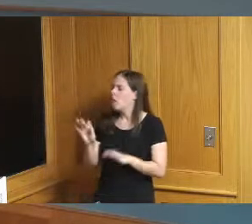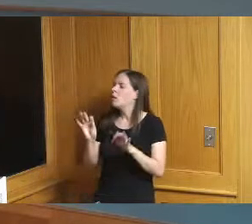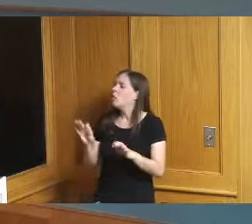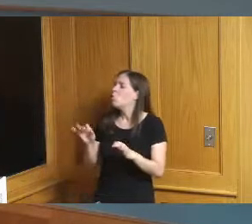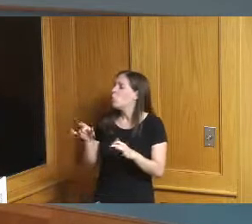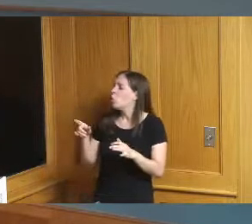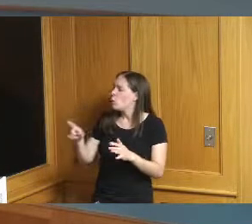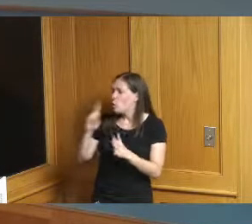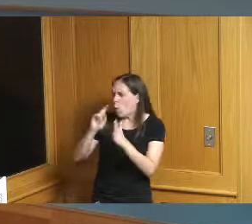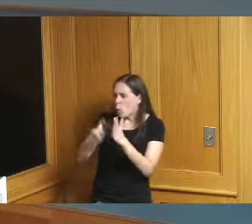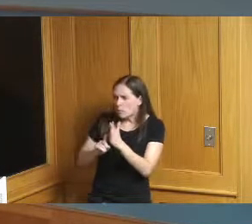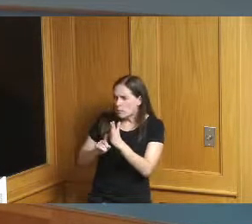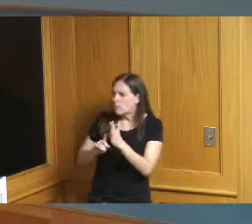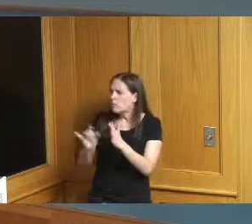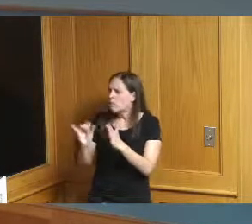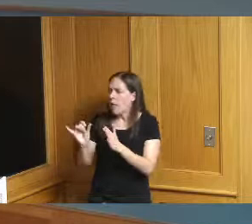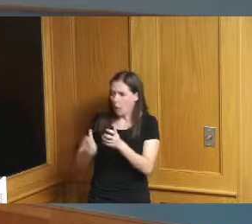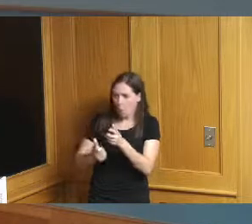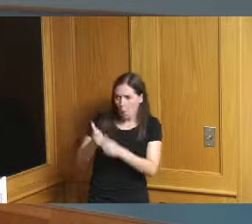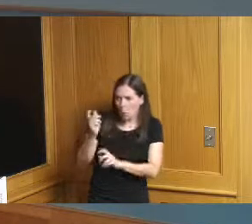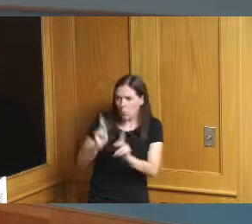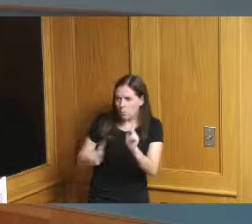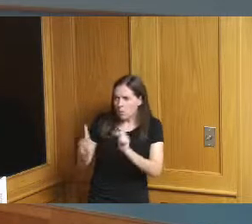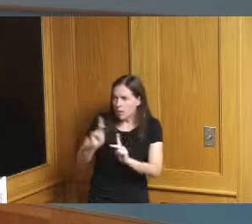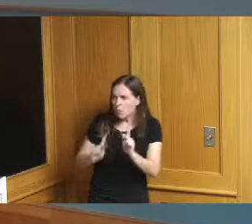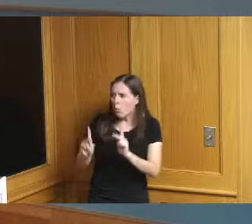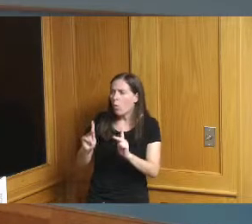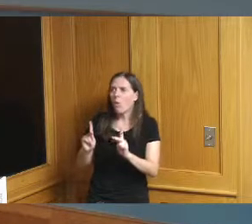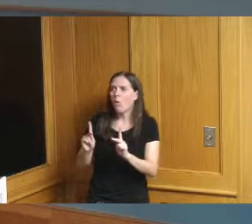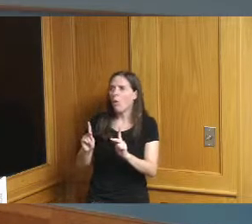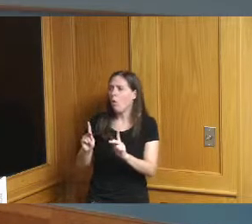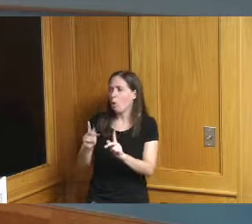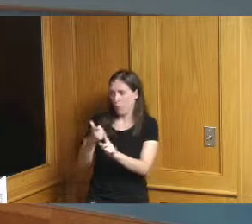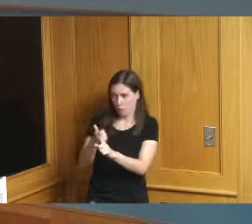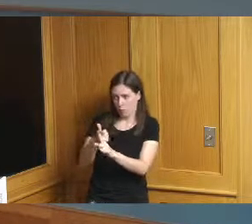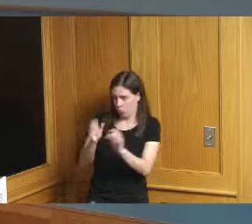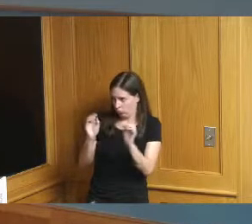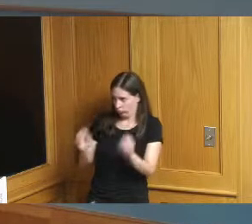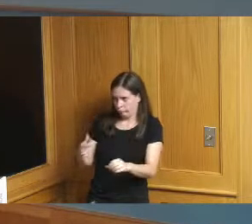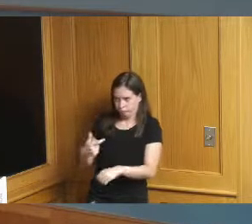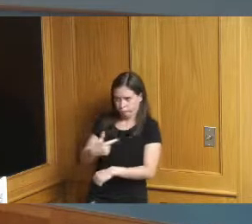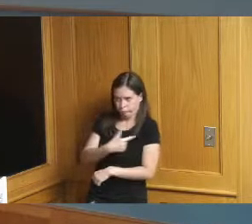the majority of folks that are not getting vaccinated and again i can't see that first